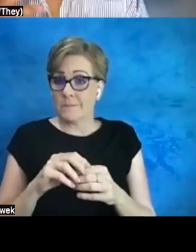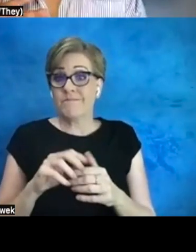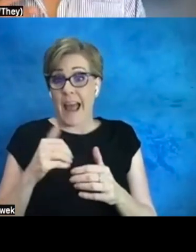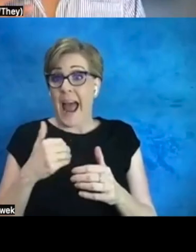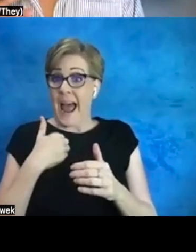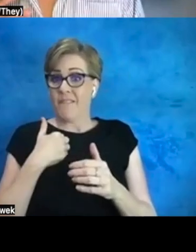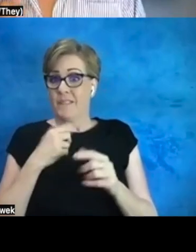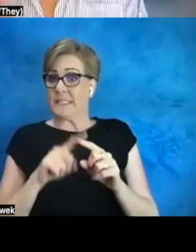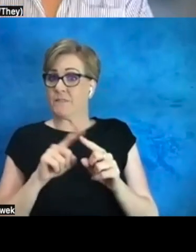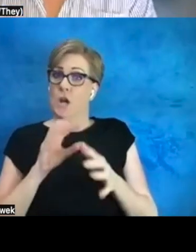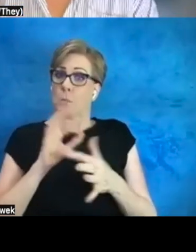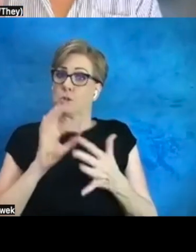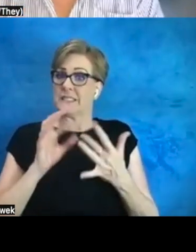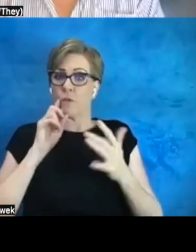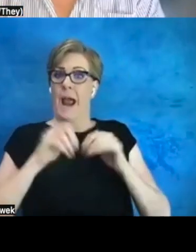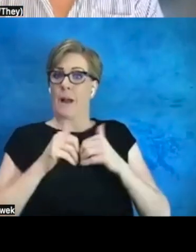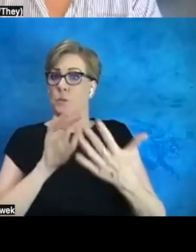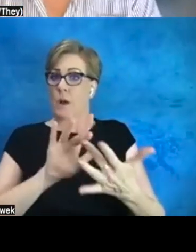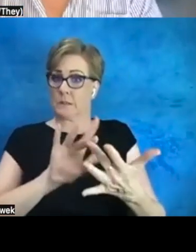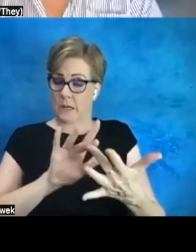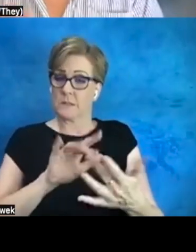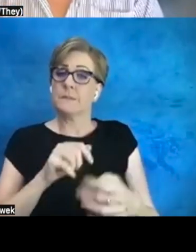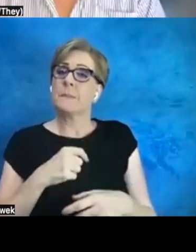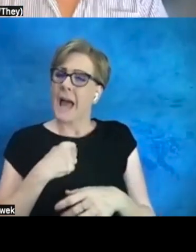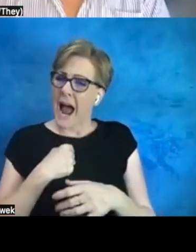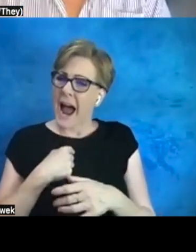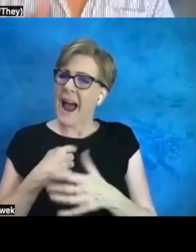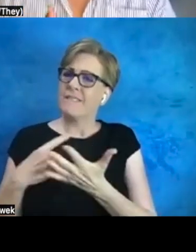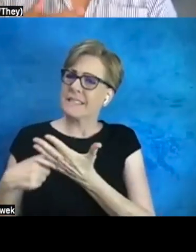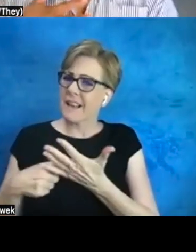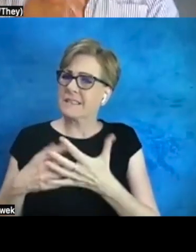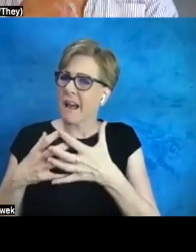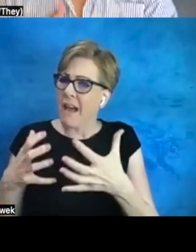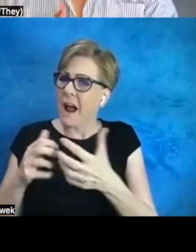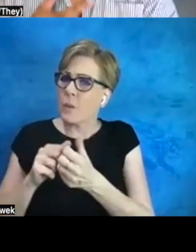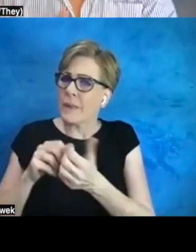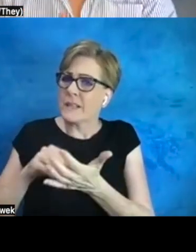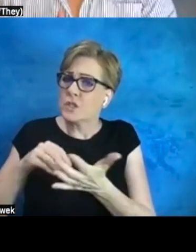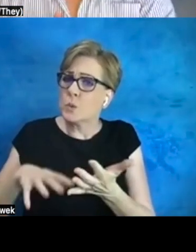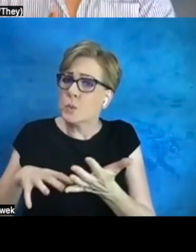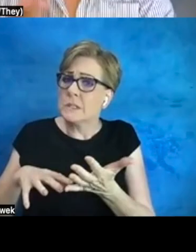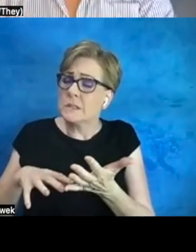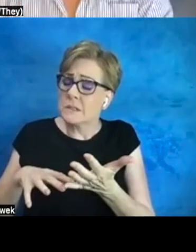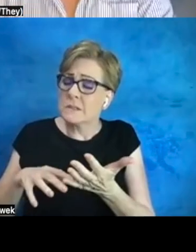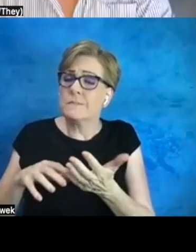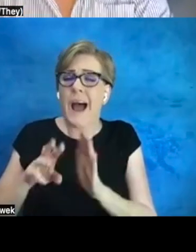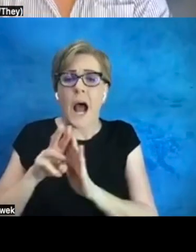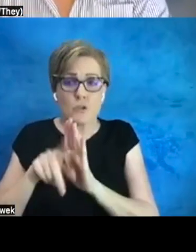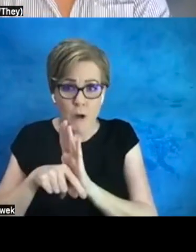I have had quite a few conversations with students at, in undergraduate and graduate programs who